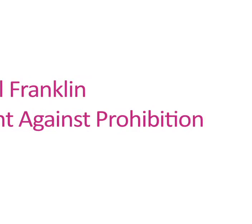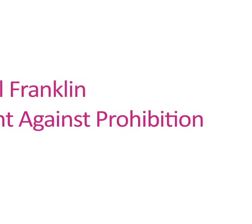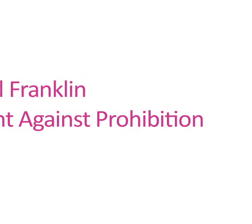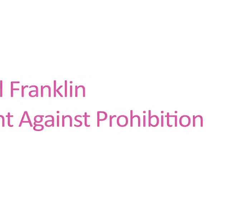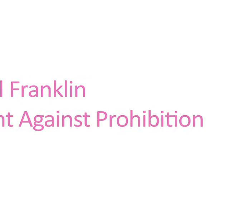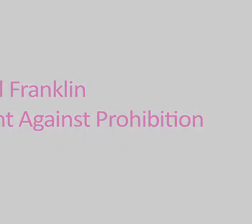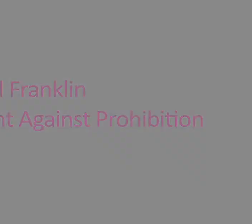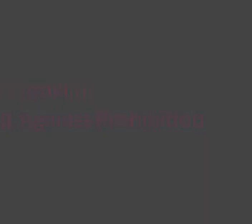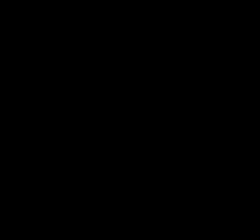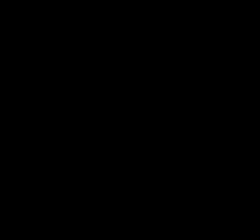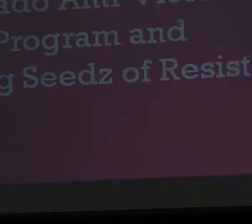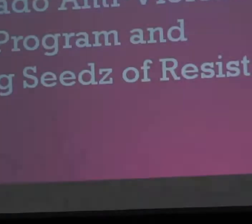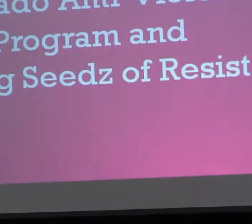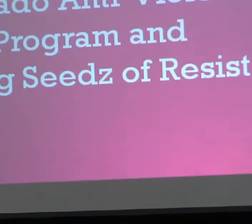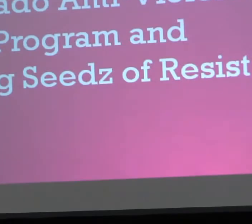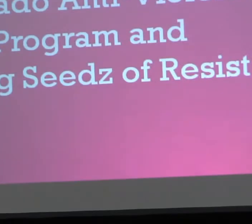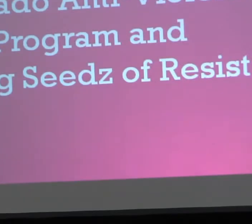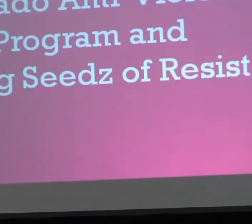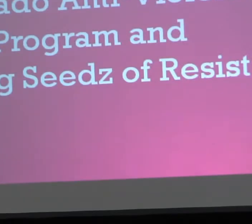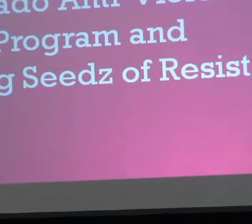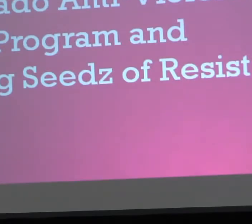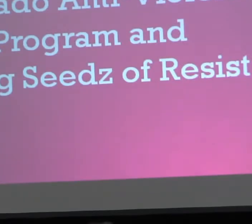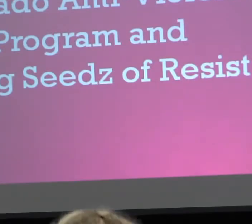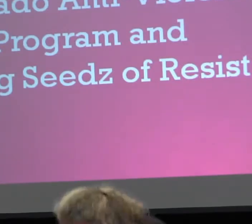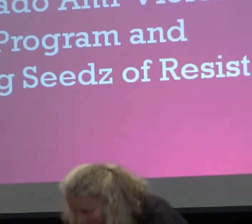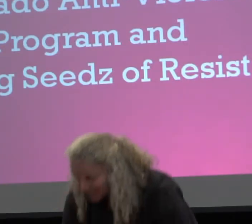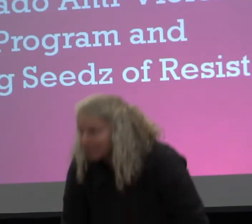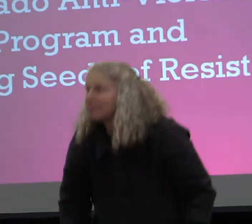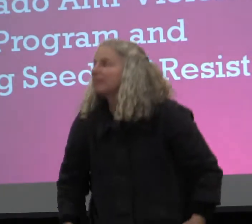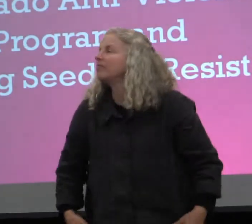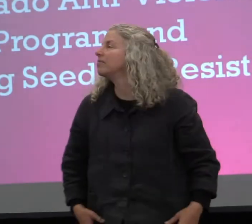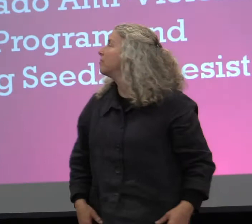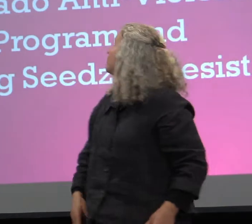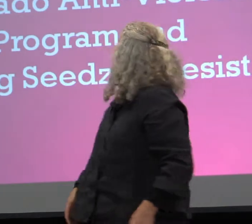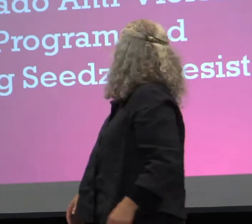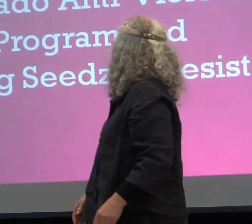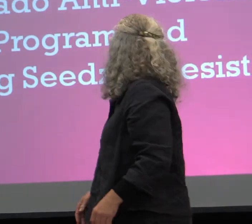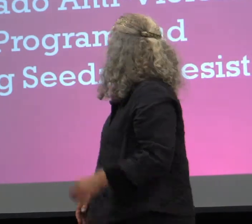Next up we have Neill Franklin from Law Enforcement Against Prohibition.